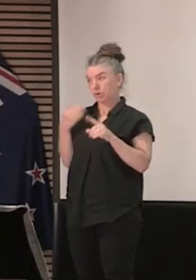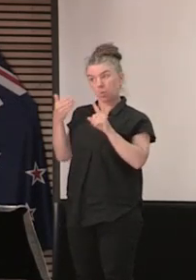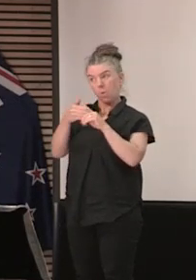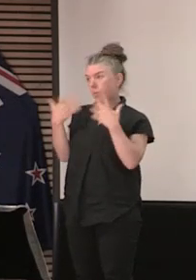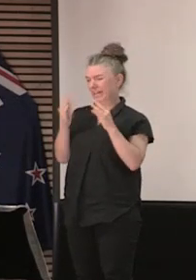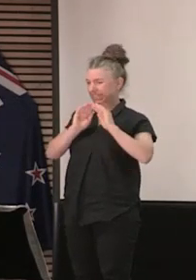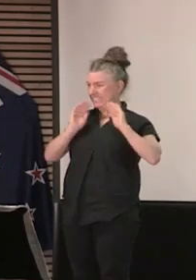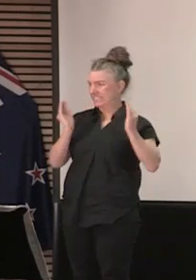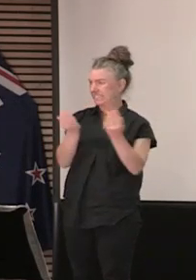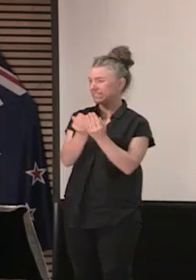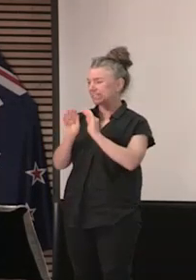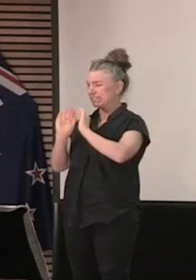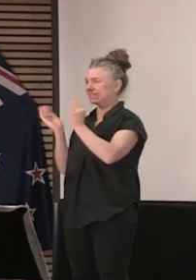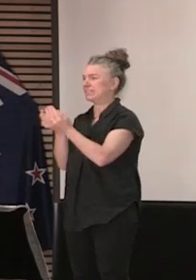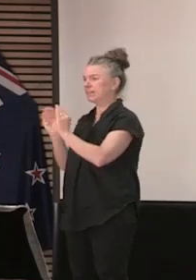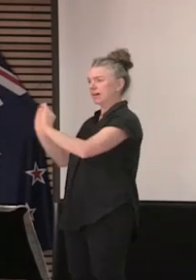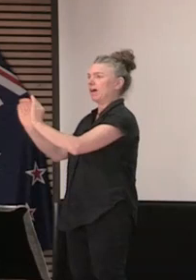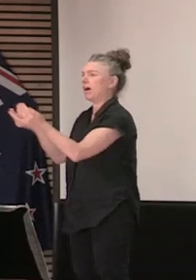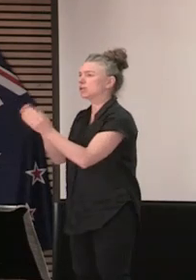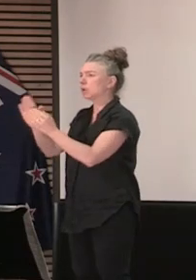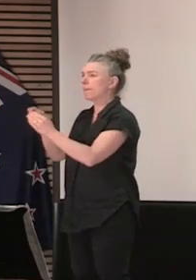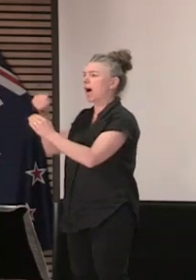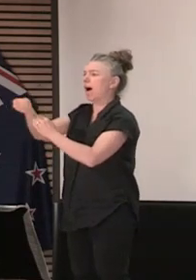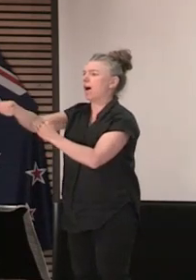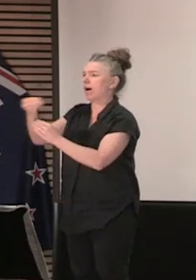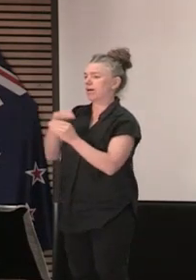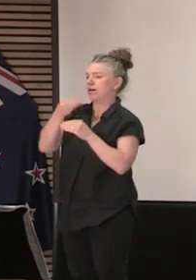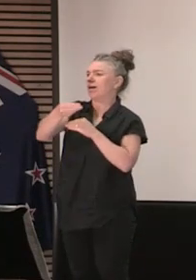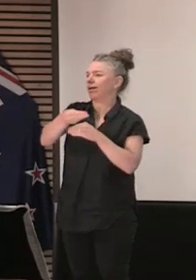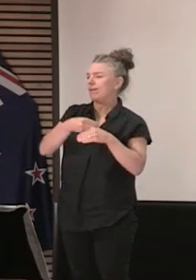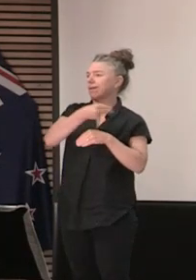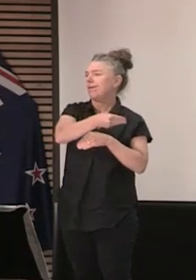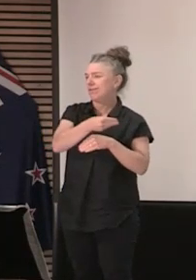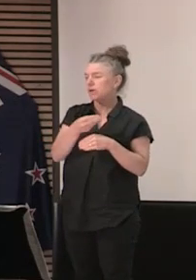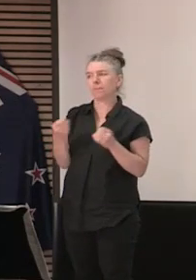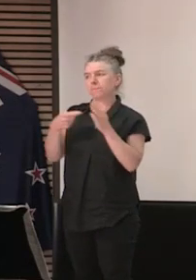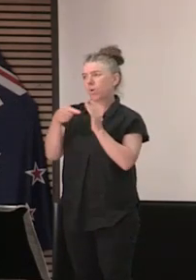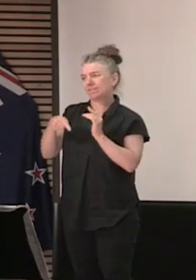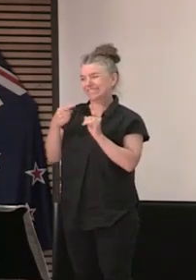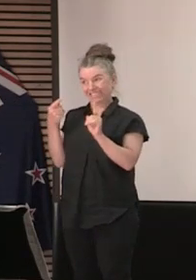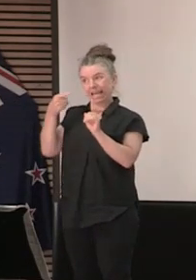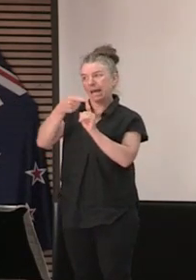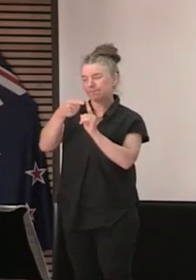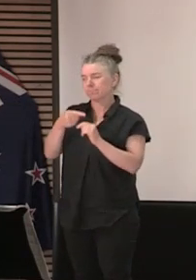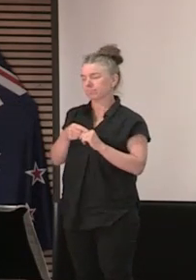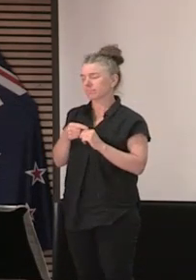quickly as possible and stop. . any further spread. So we do. know that our ability to. . contain those clusters has.